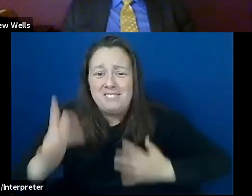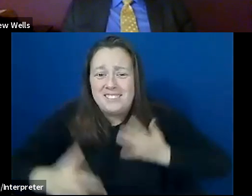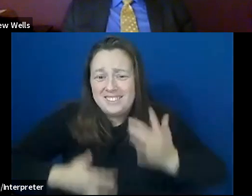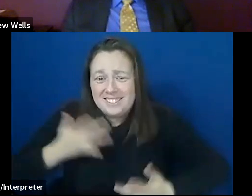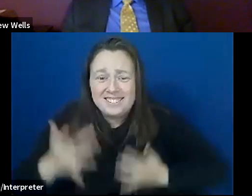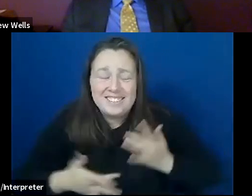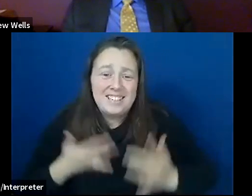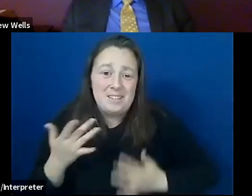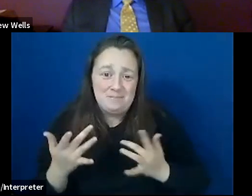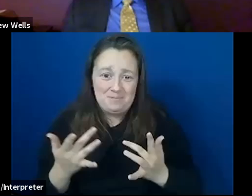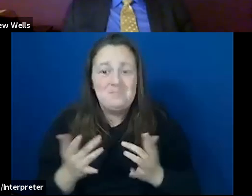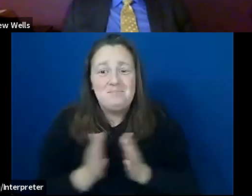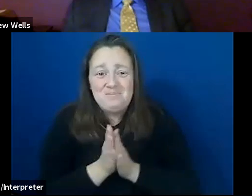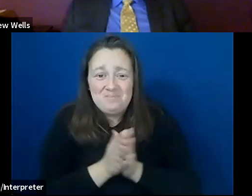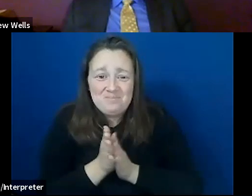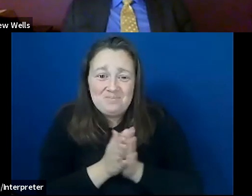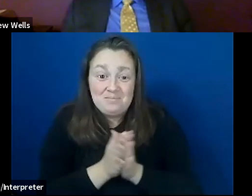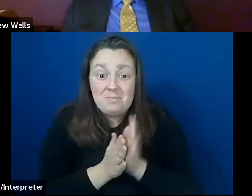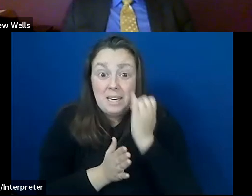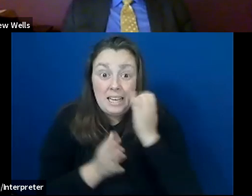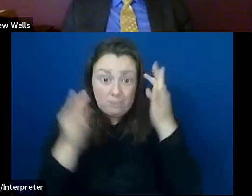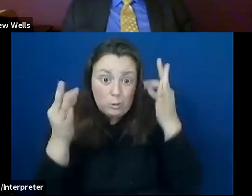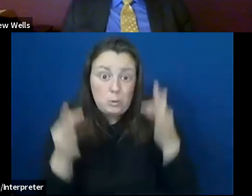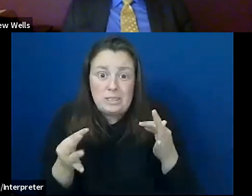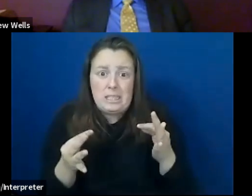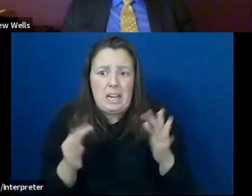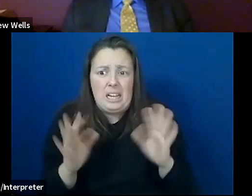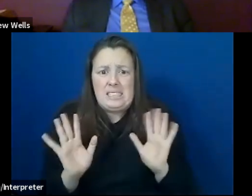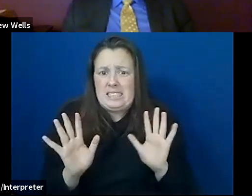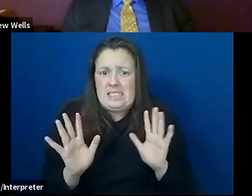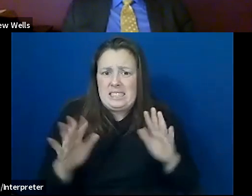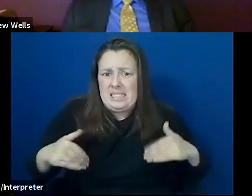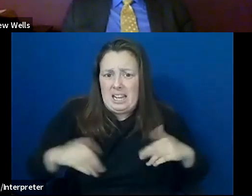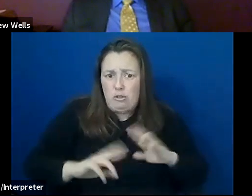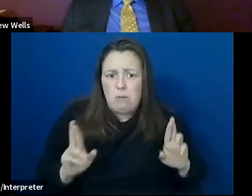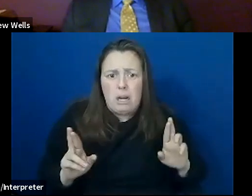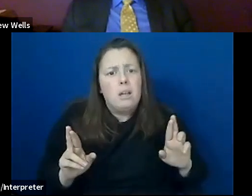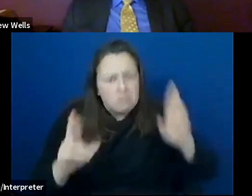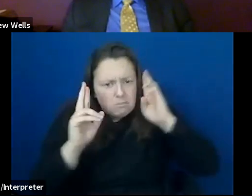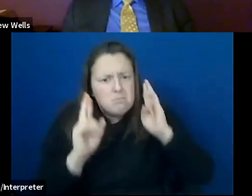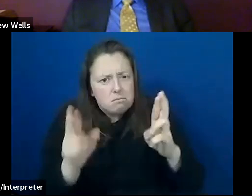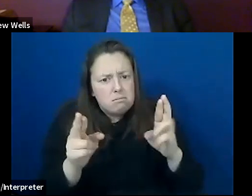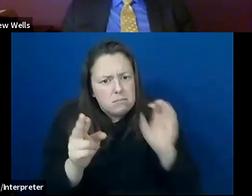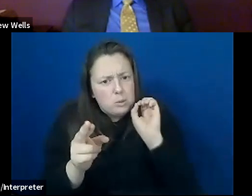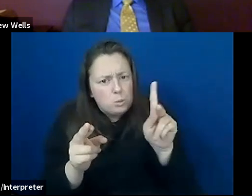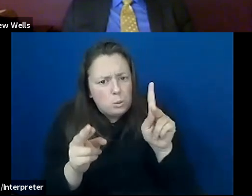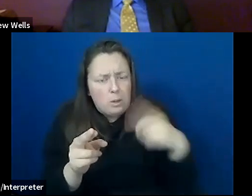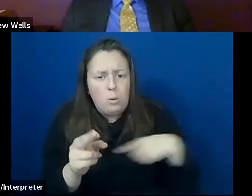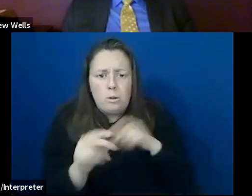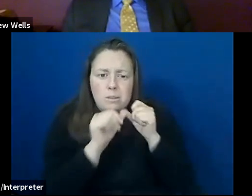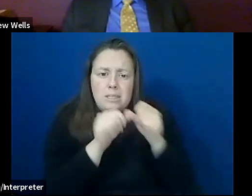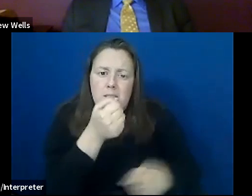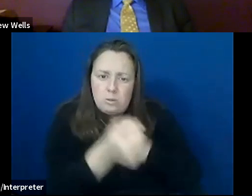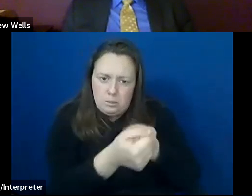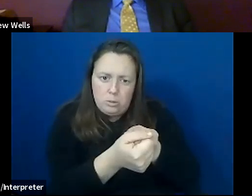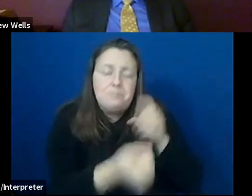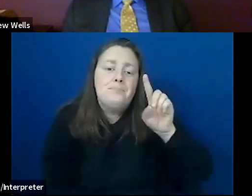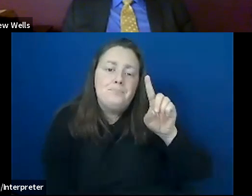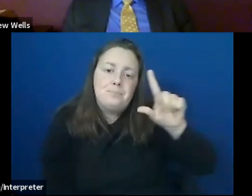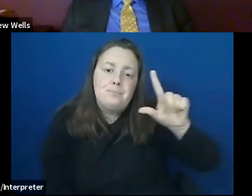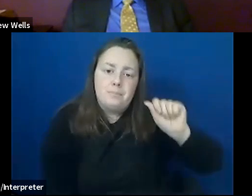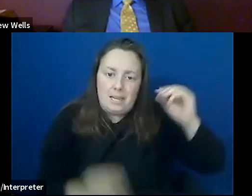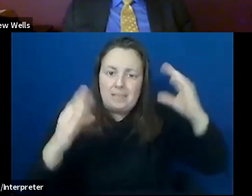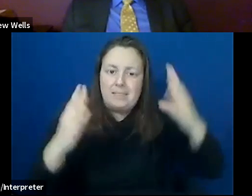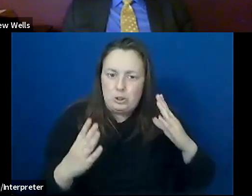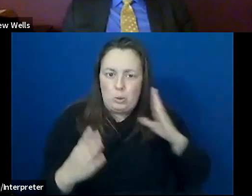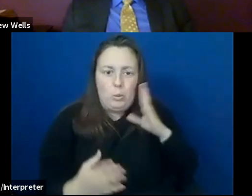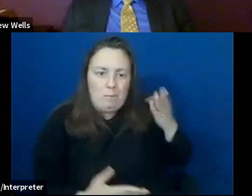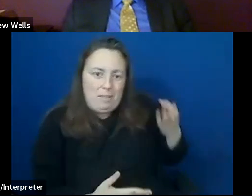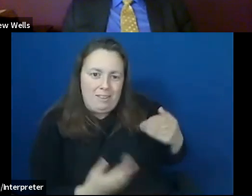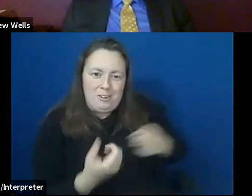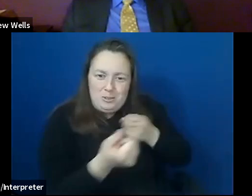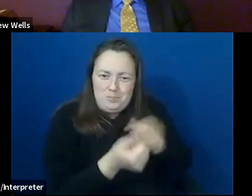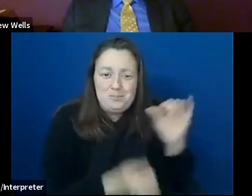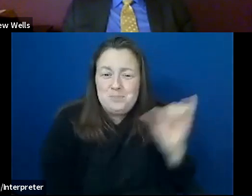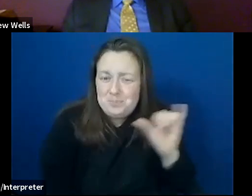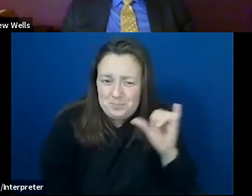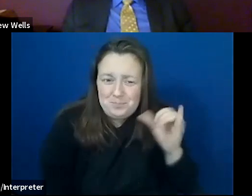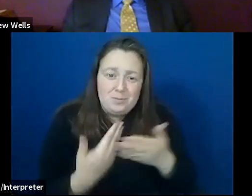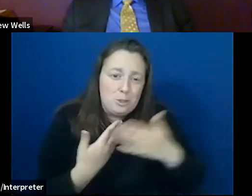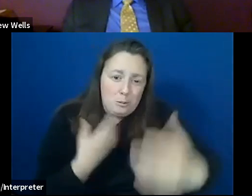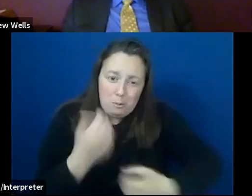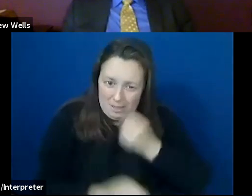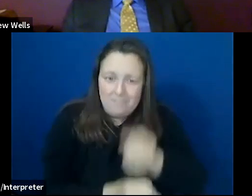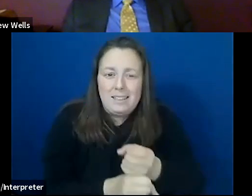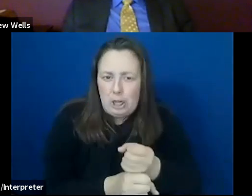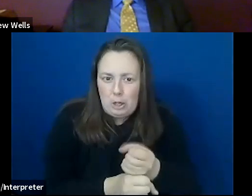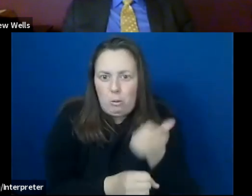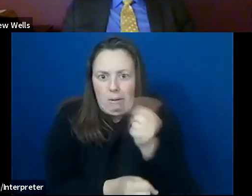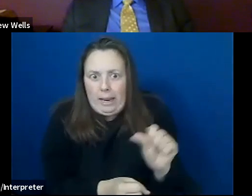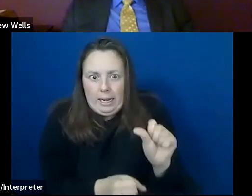Joseph Baeta: But if you choose not to do so that's Okay, and we will continue to support you in your your dla teachers will continue to teachers that are there for your children for the remainder of this year, bring any circumstance that takes place, that I can't control.